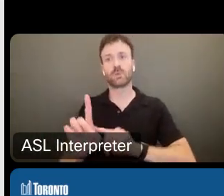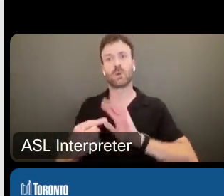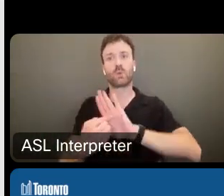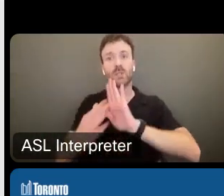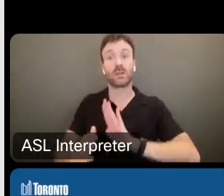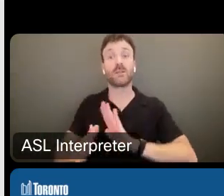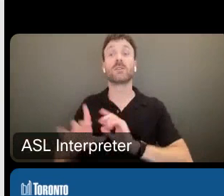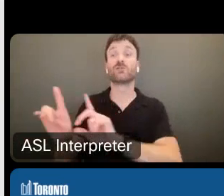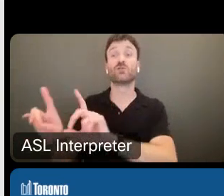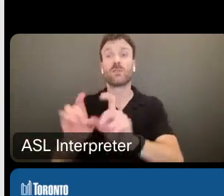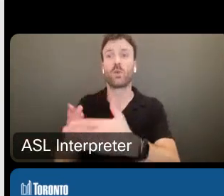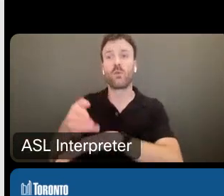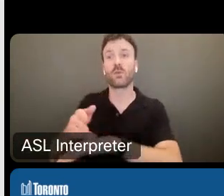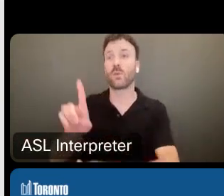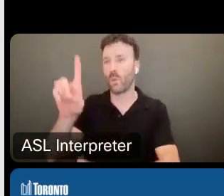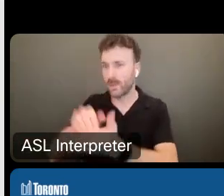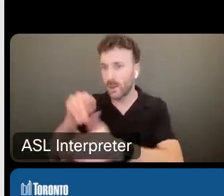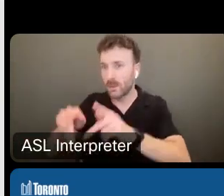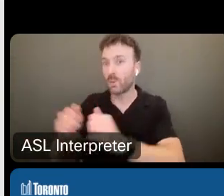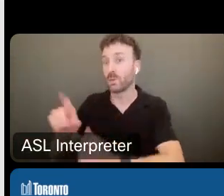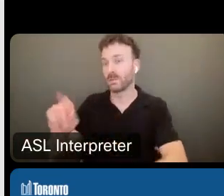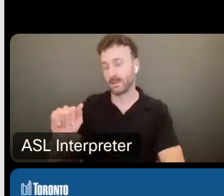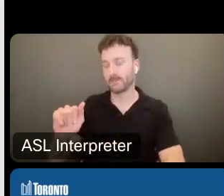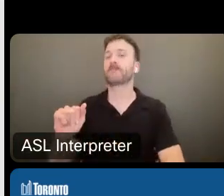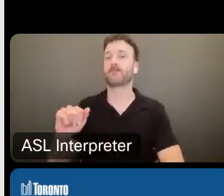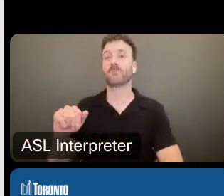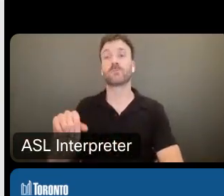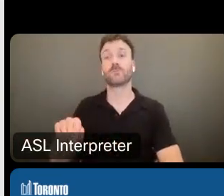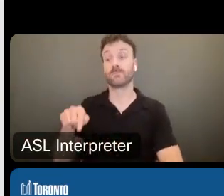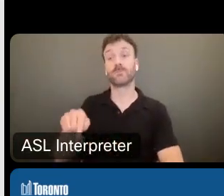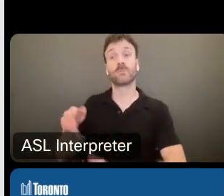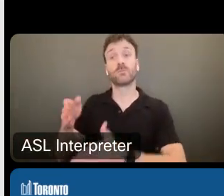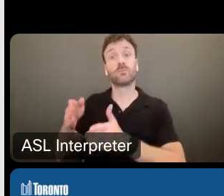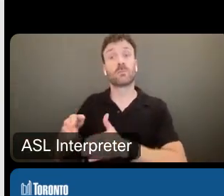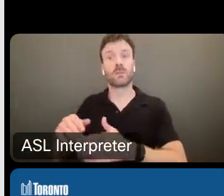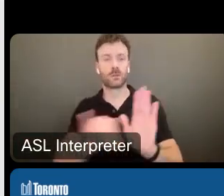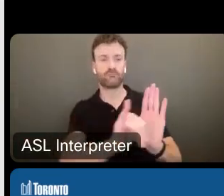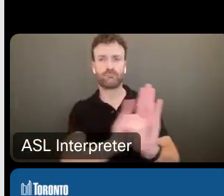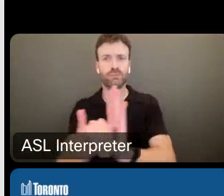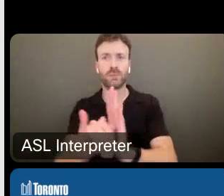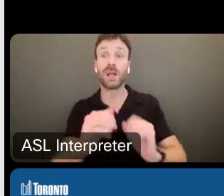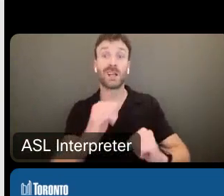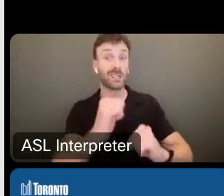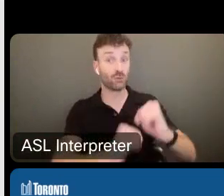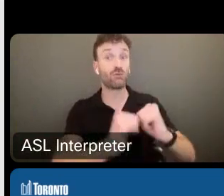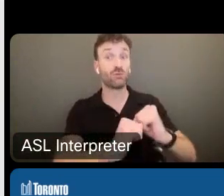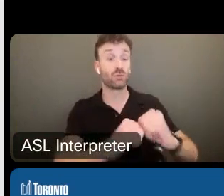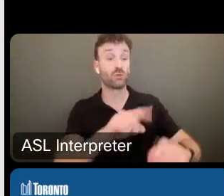disabilities in the City of Toronto who identified construction zones as the number one area of concern.